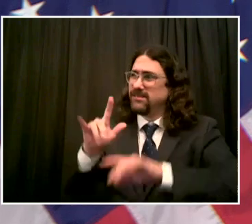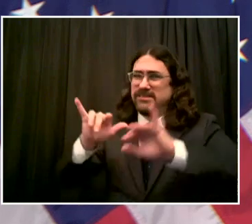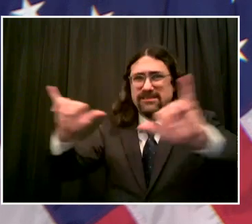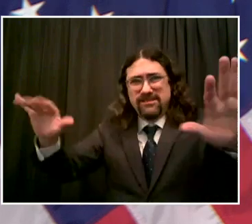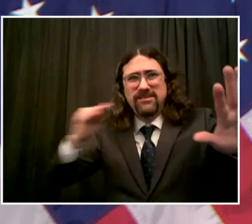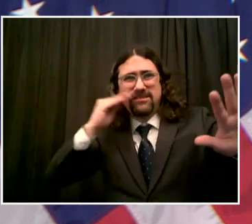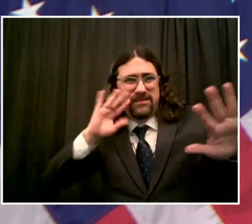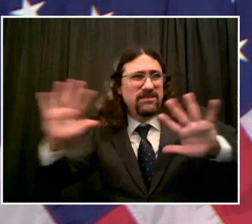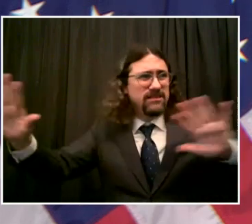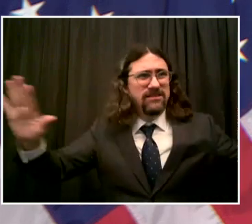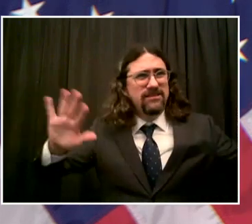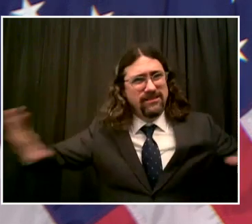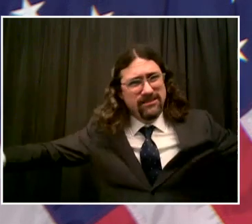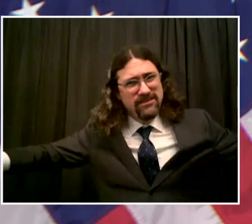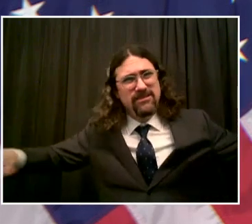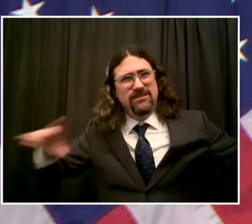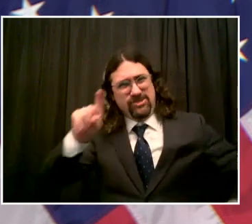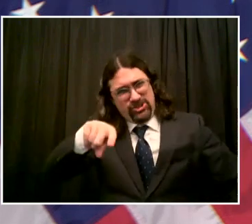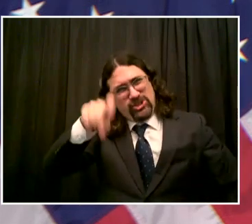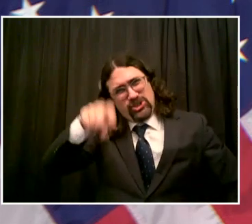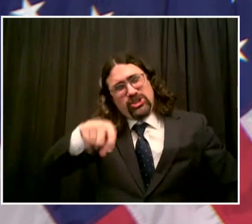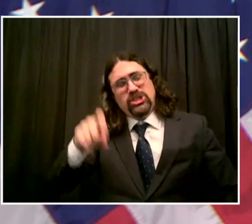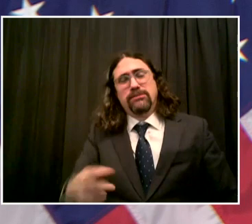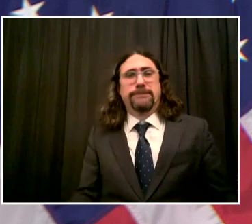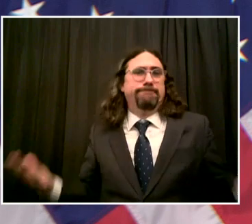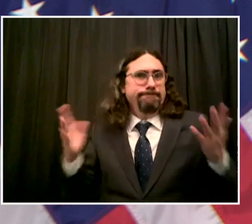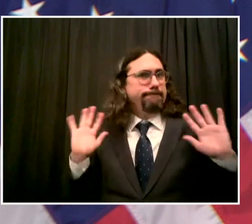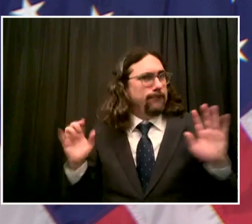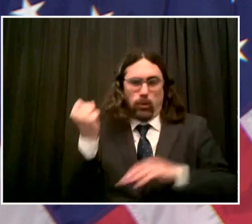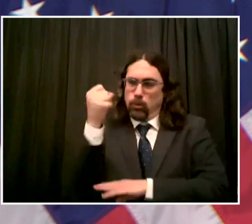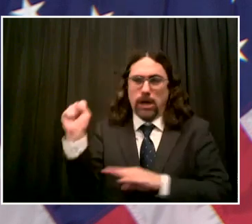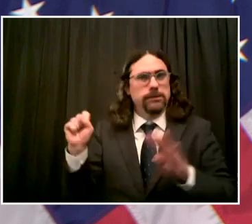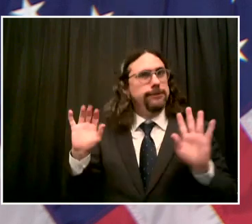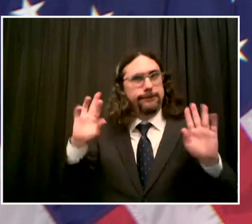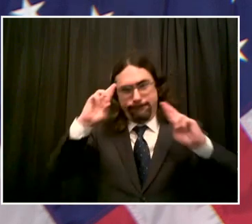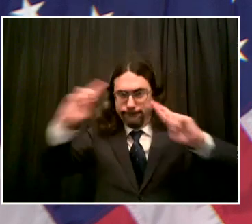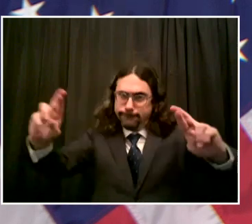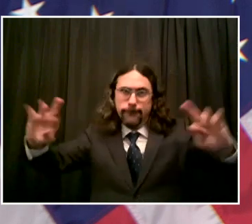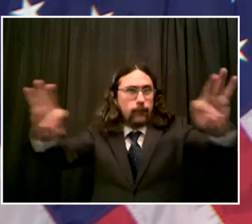WHETHER THERE WEARING A UNIFORM